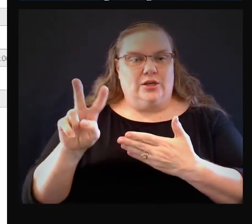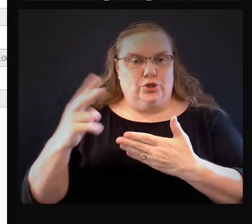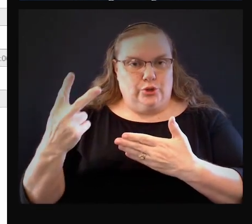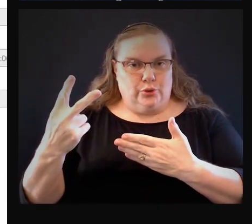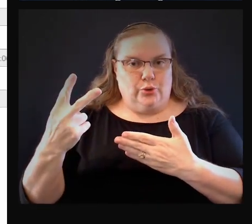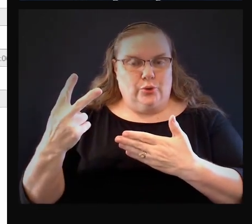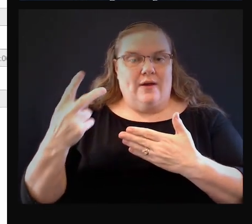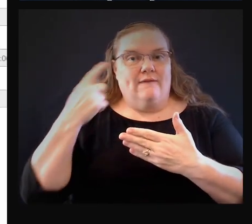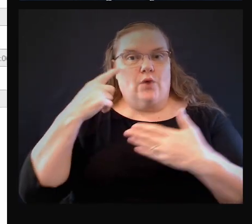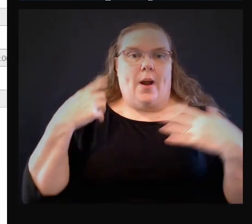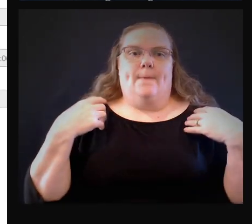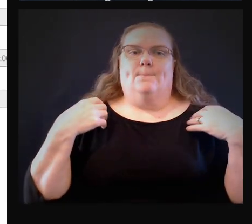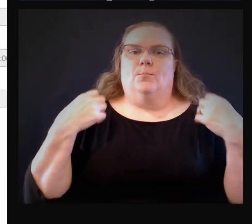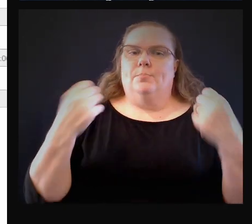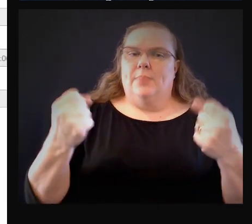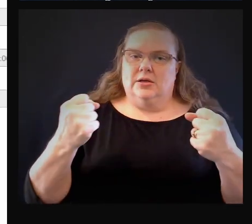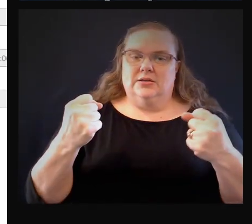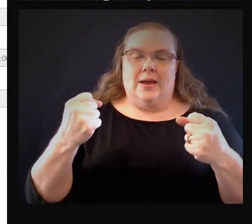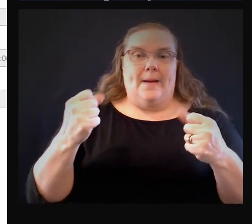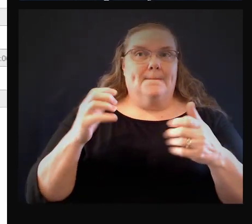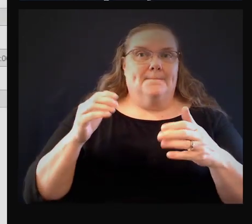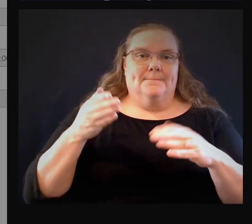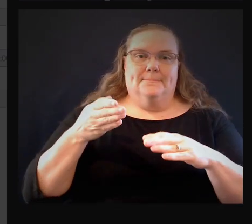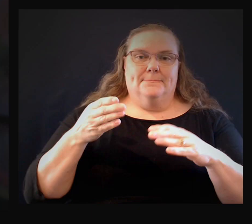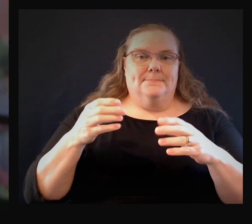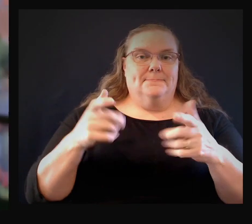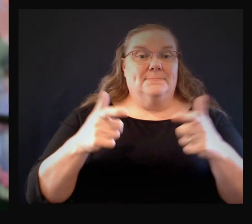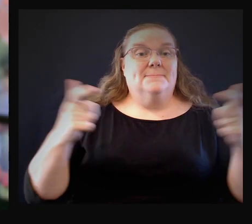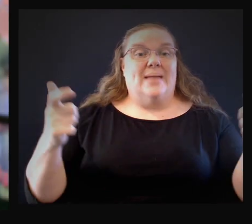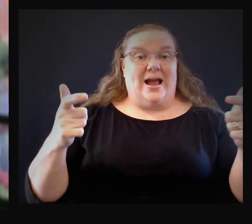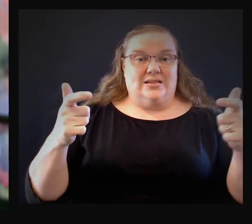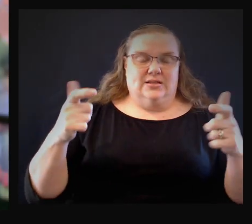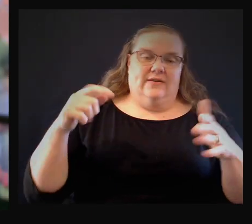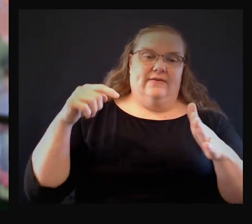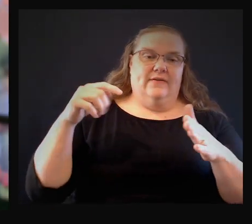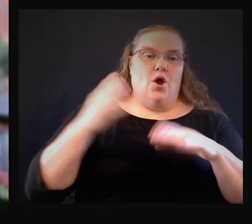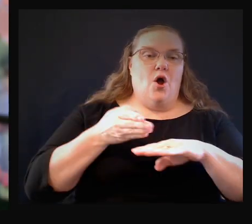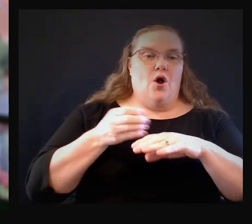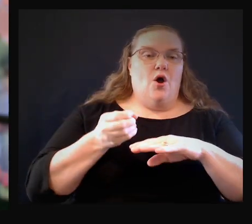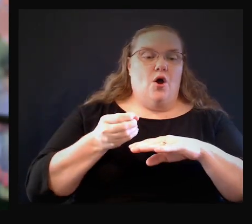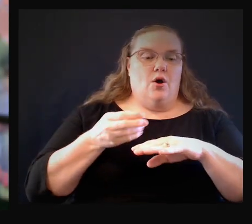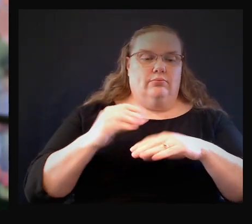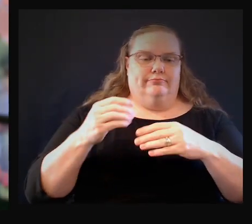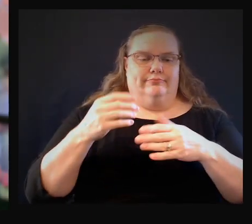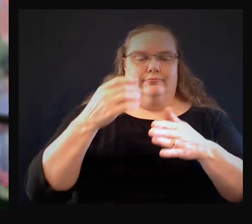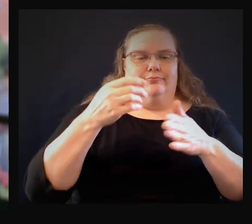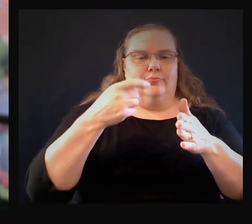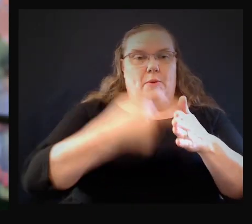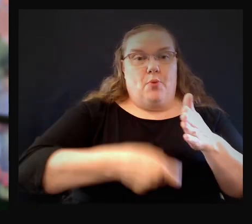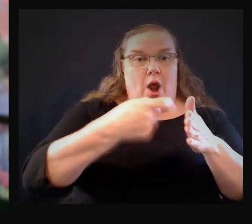for robust mass pricing overrides and discounts. By simply adding desired items, and their overridden price,